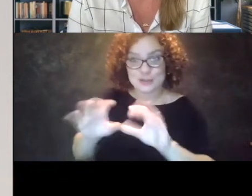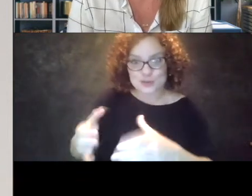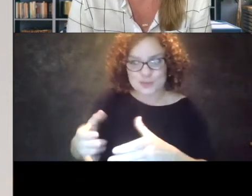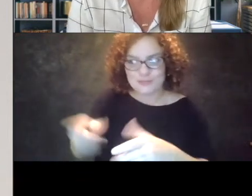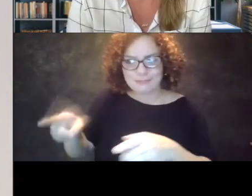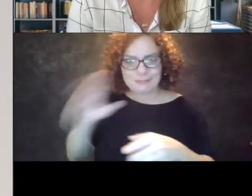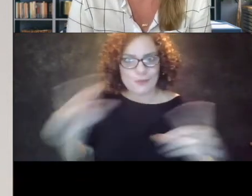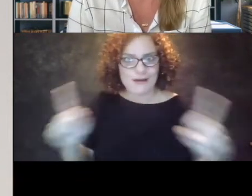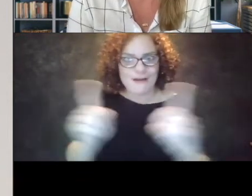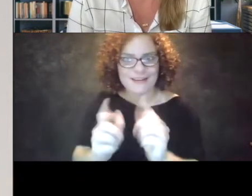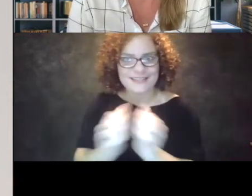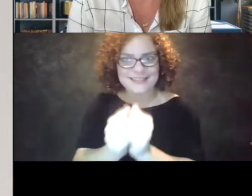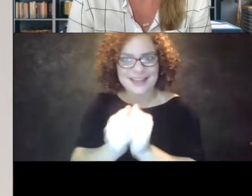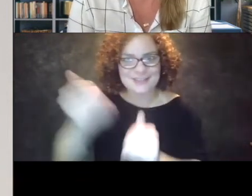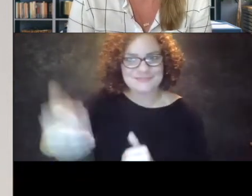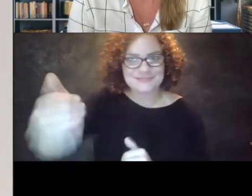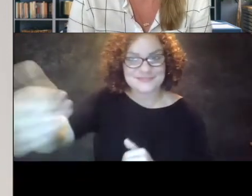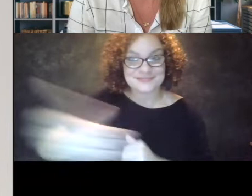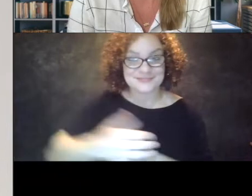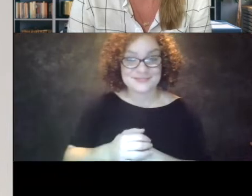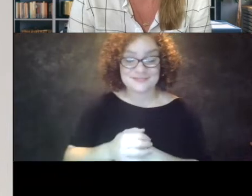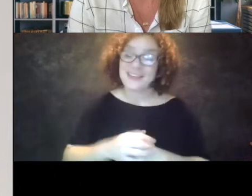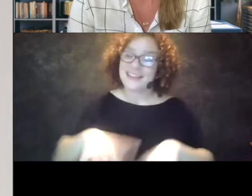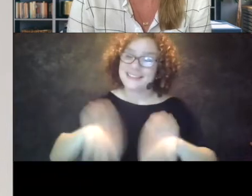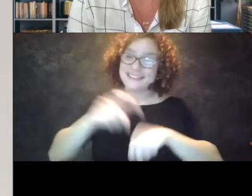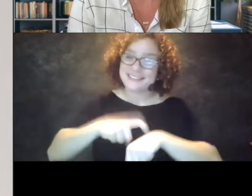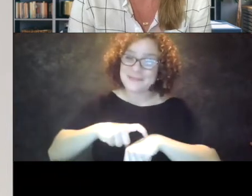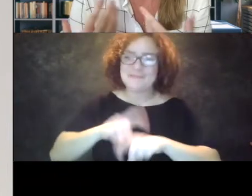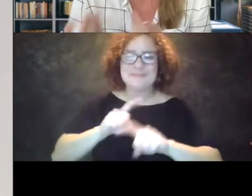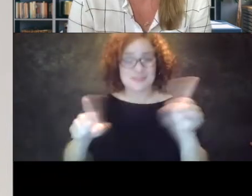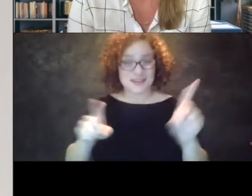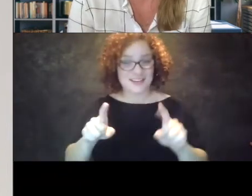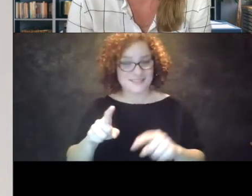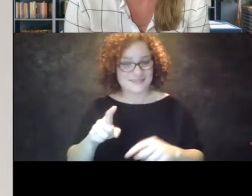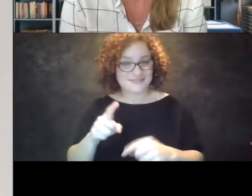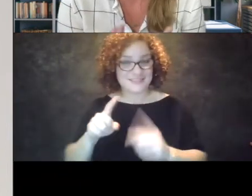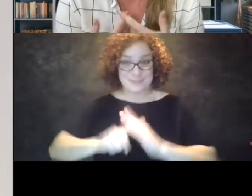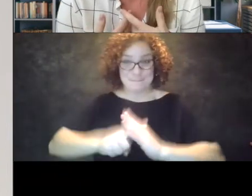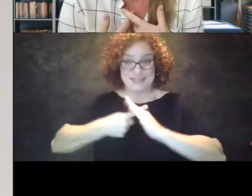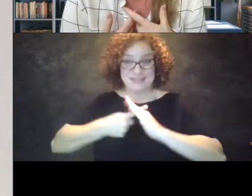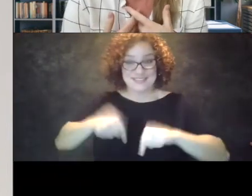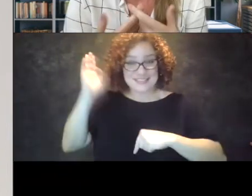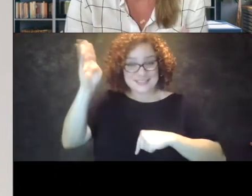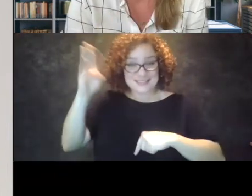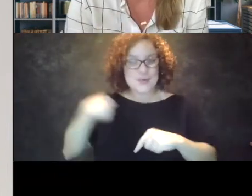the at our opening activity is that we all want to be included, we all want to have friends